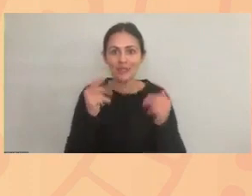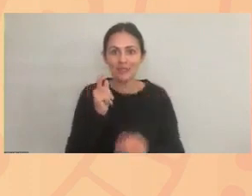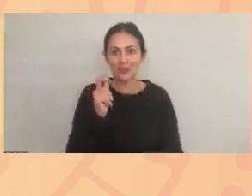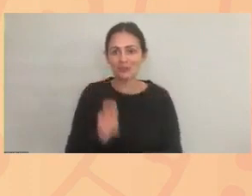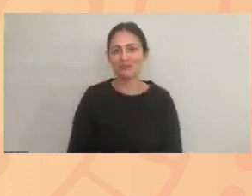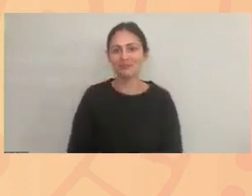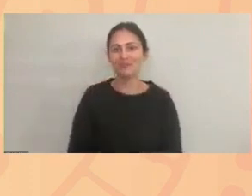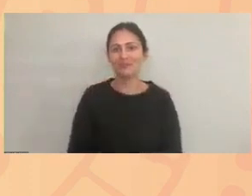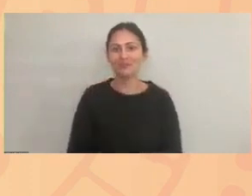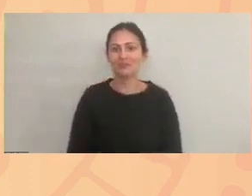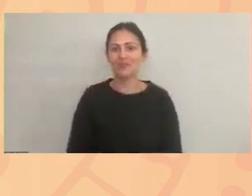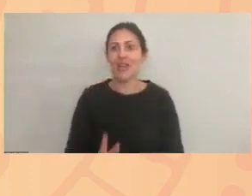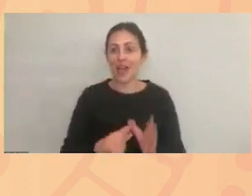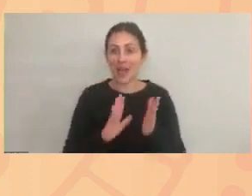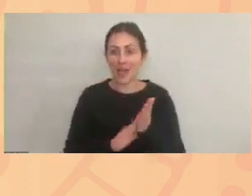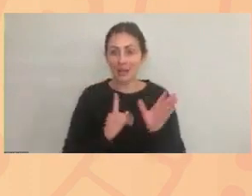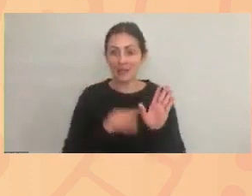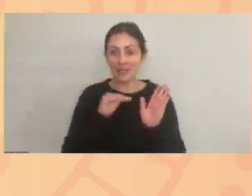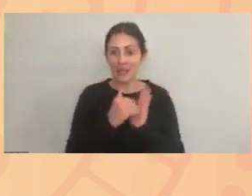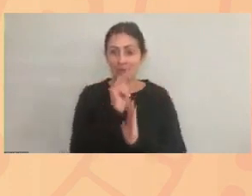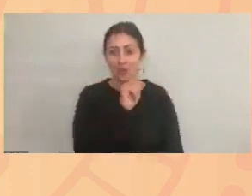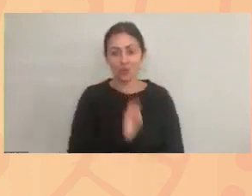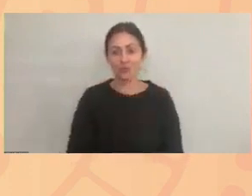Amy, I'm gonna pass back to you just to give the context.